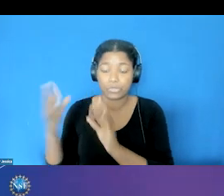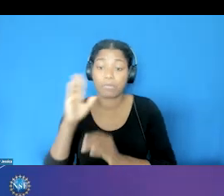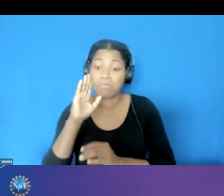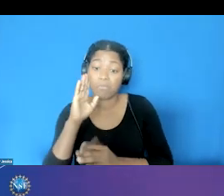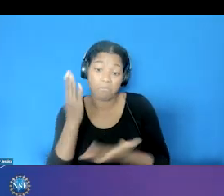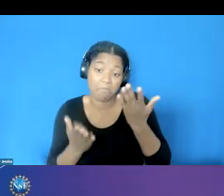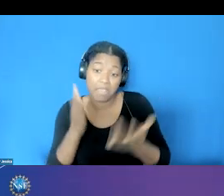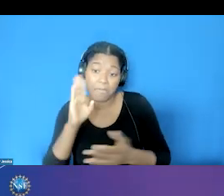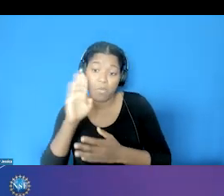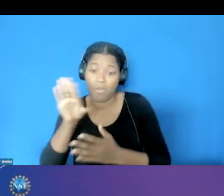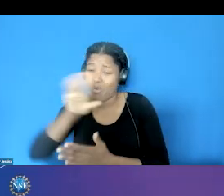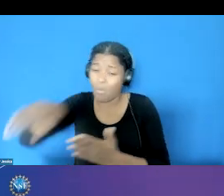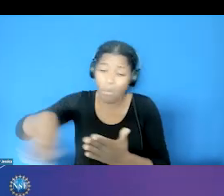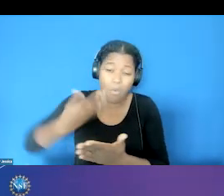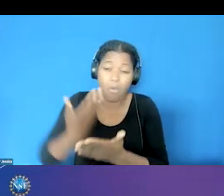where we give you all of your funding upfront.